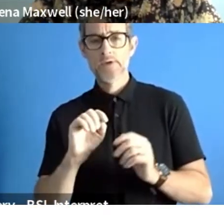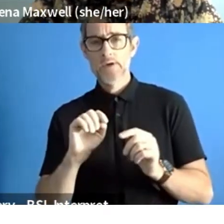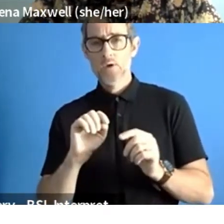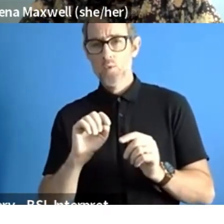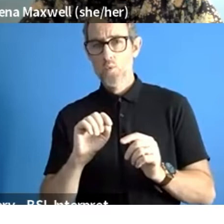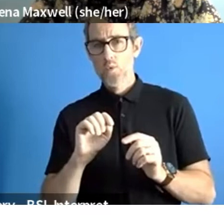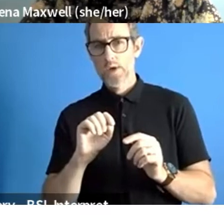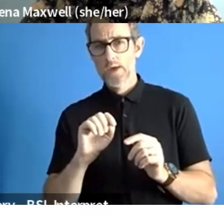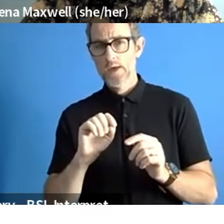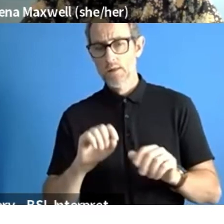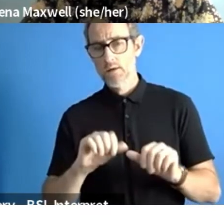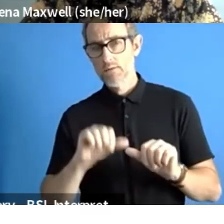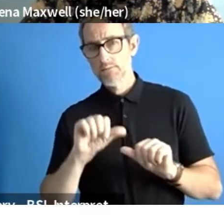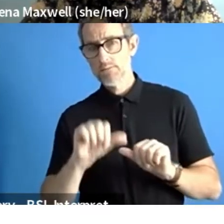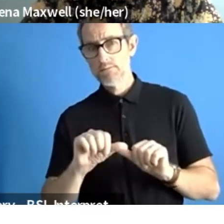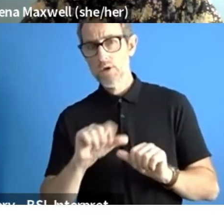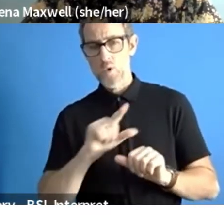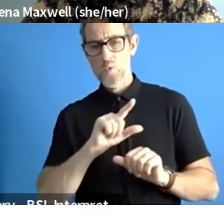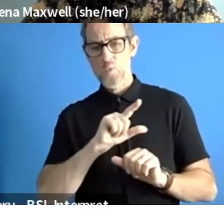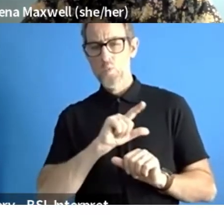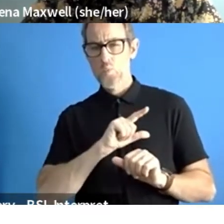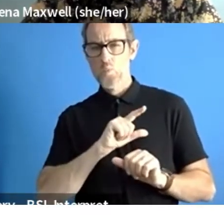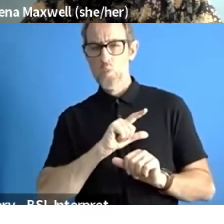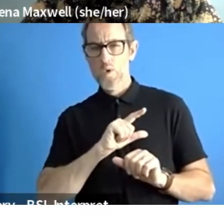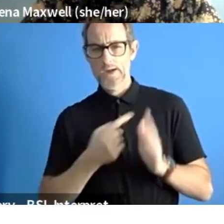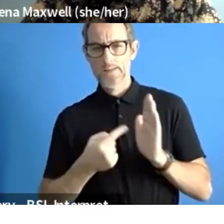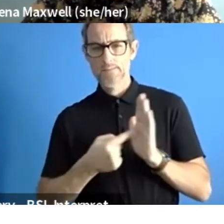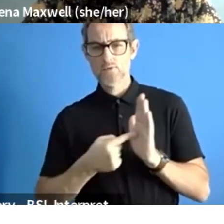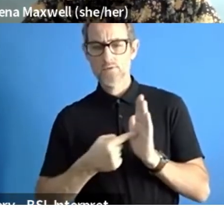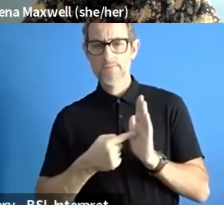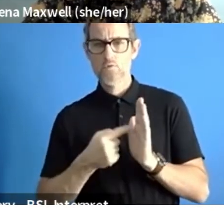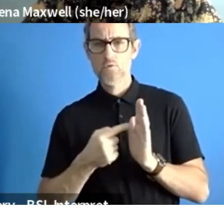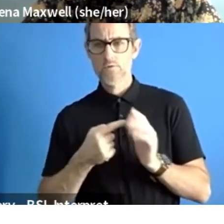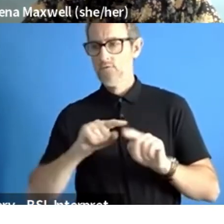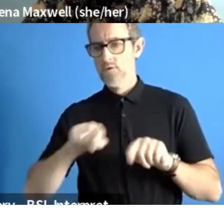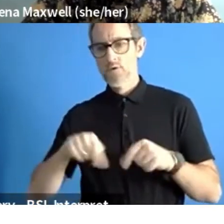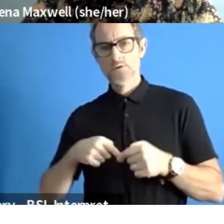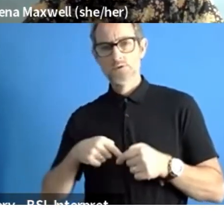than you, Marianne, but 75% of what we consume will be fully accessible. If we move on, I guess why? Why does it matter to us?